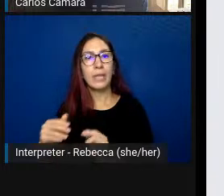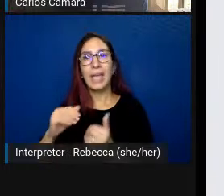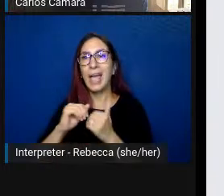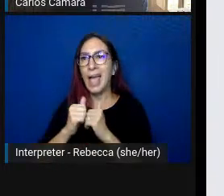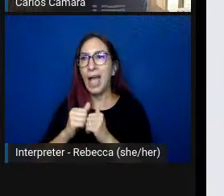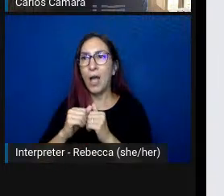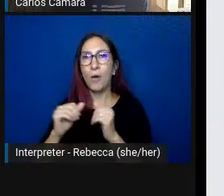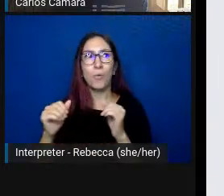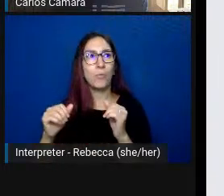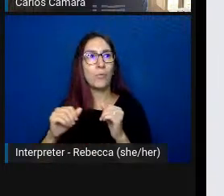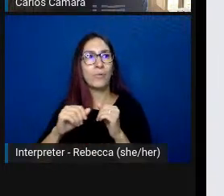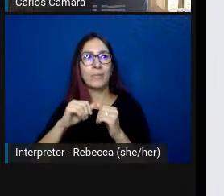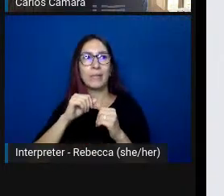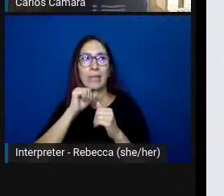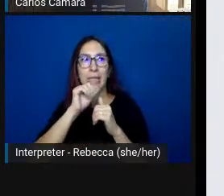developer friend was not aware of